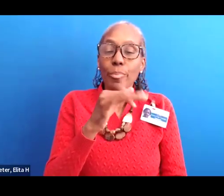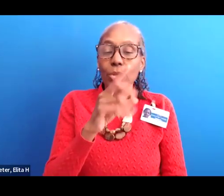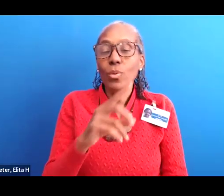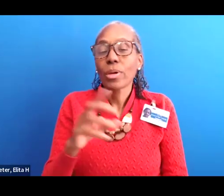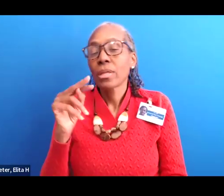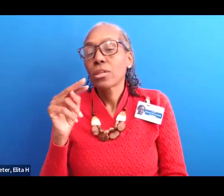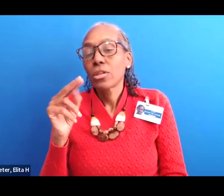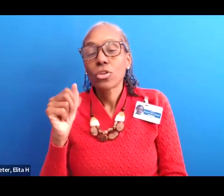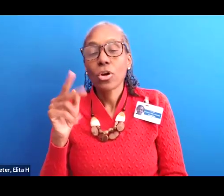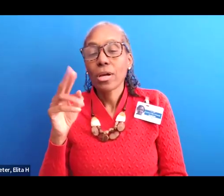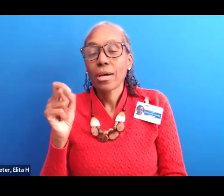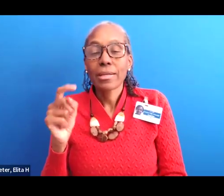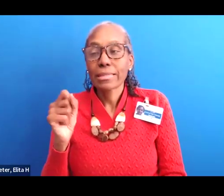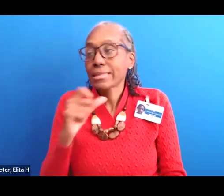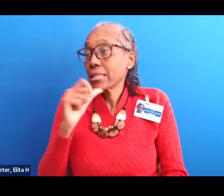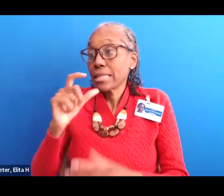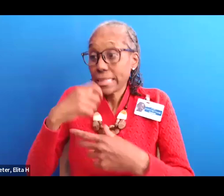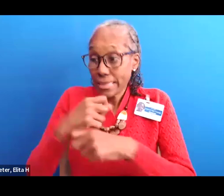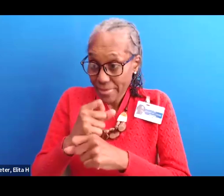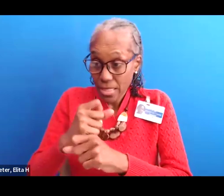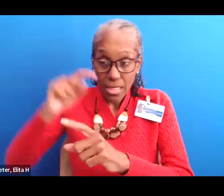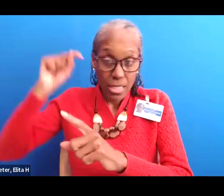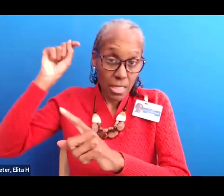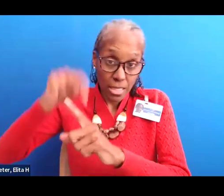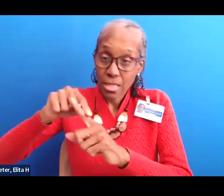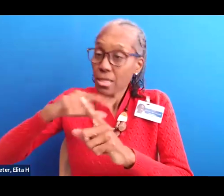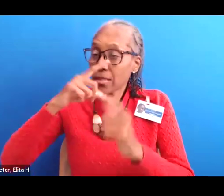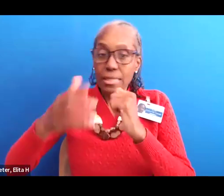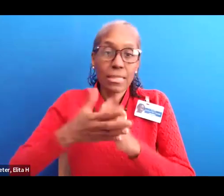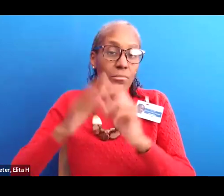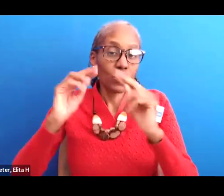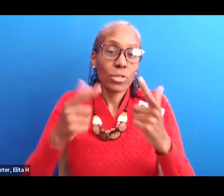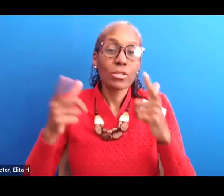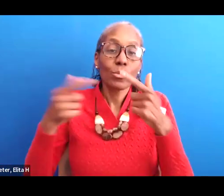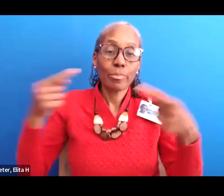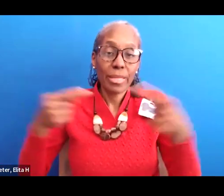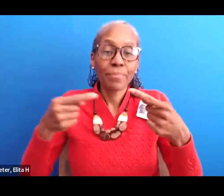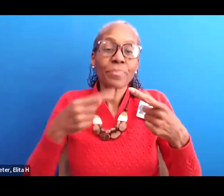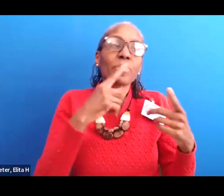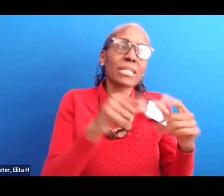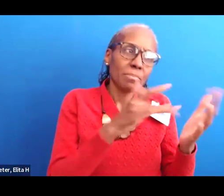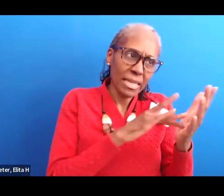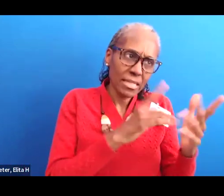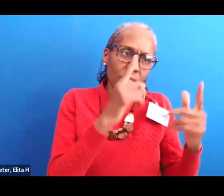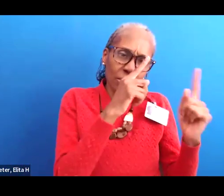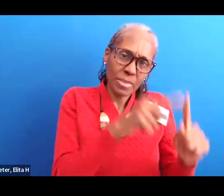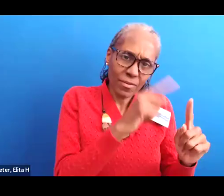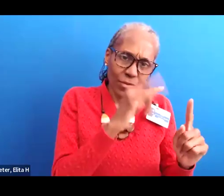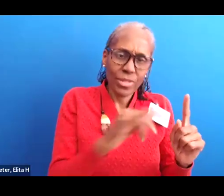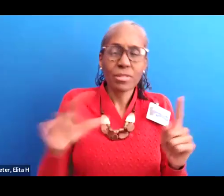There are medicines that are created just for this particular thing that control the pain, but there are other non-medical treatments as well.